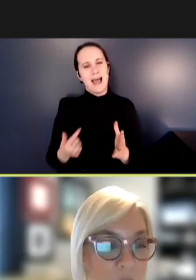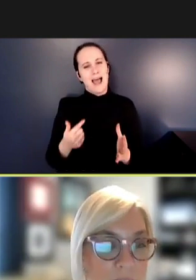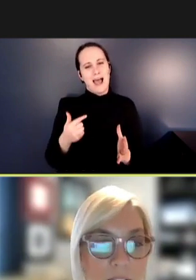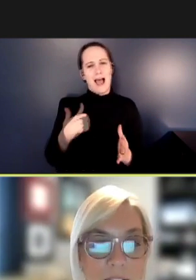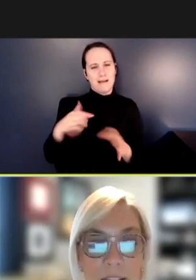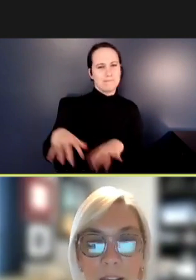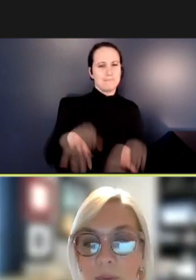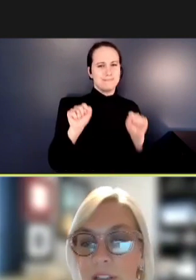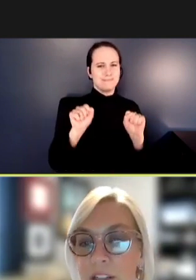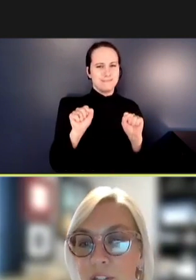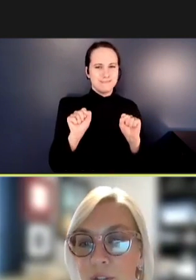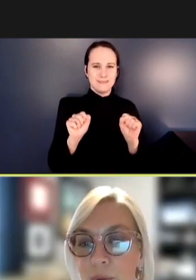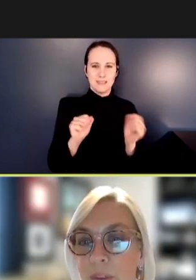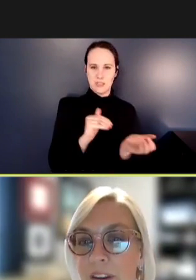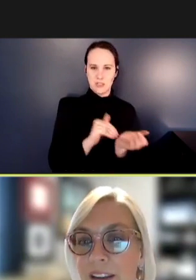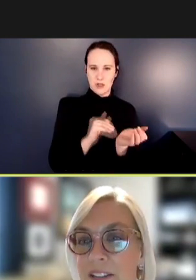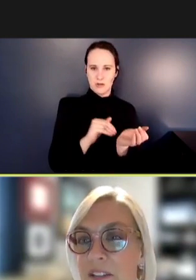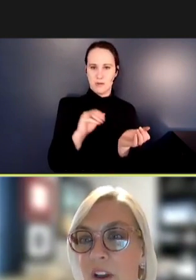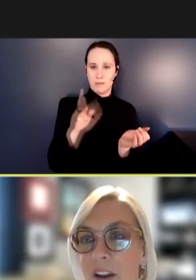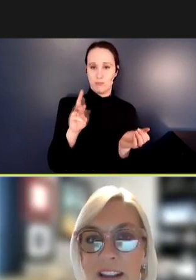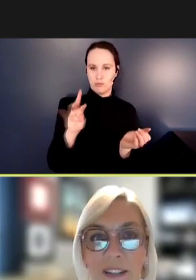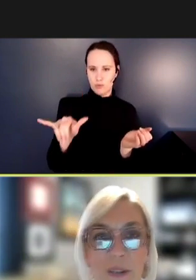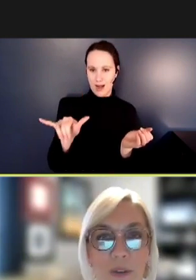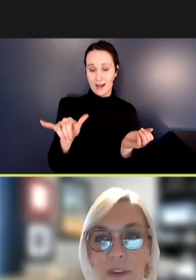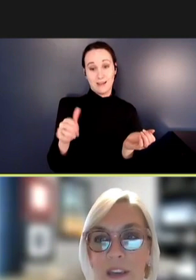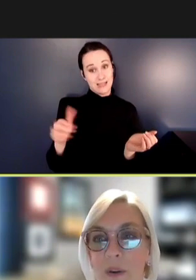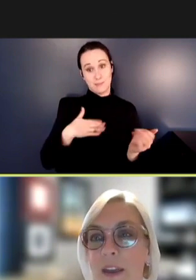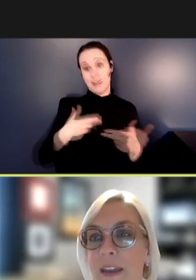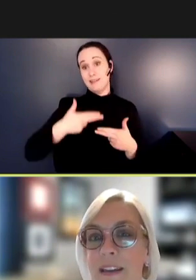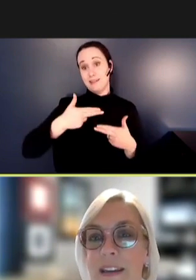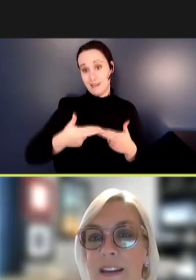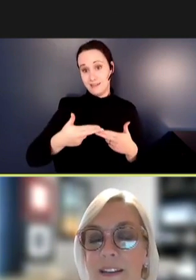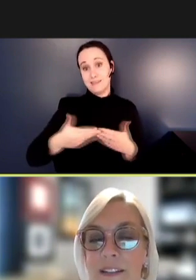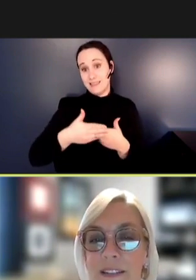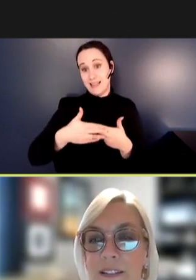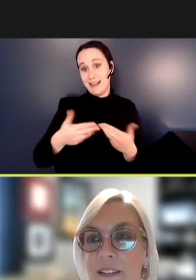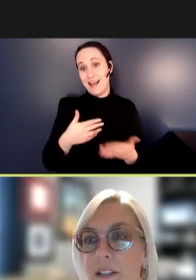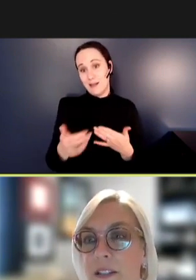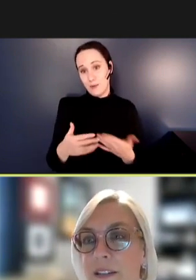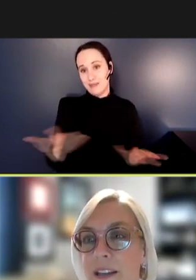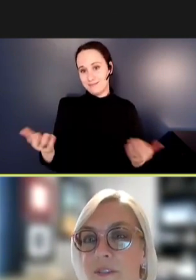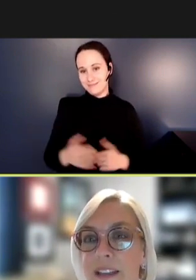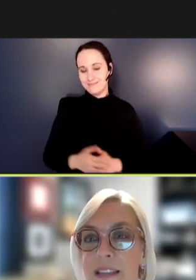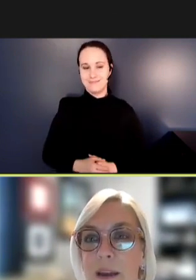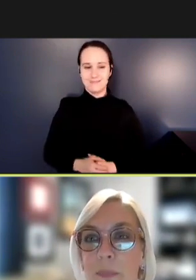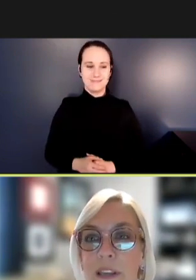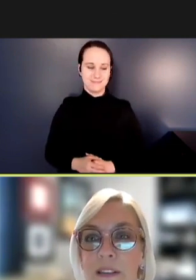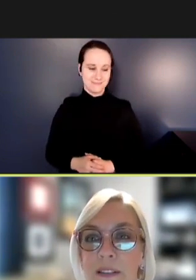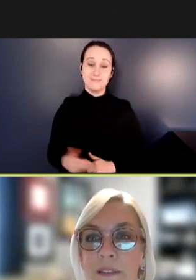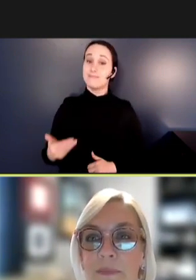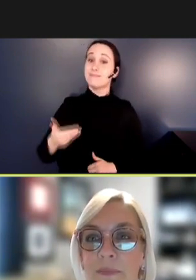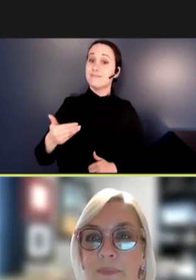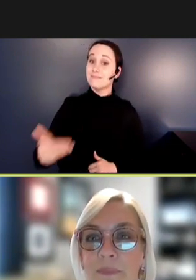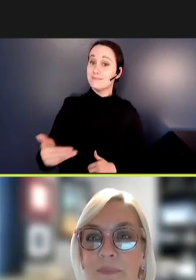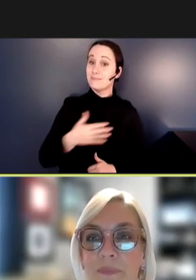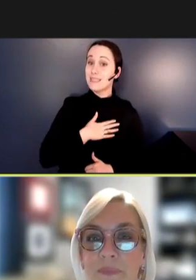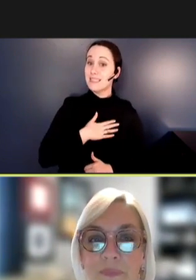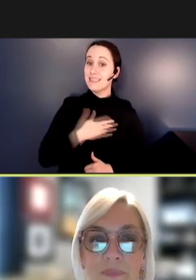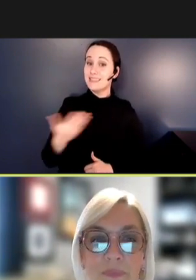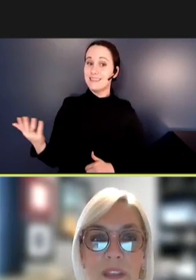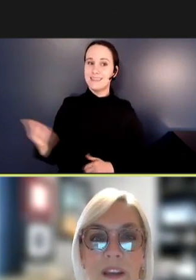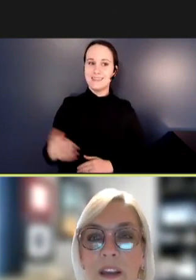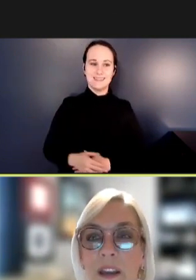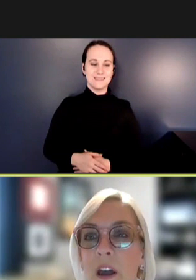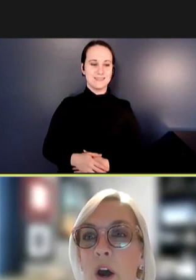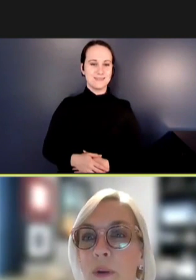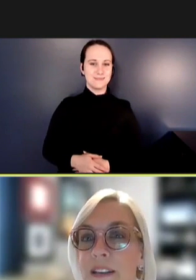actually I was going to do the next slide. So you can go ahead and advance that please. Okay,